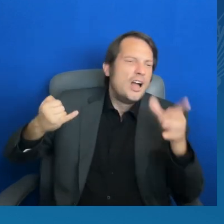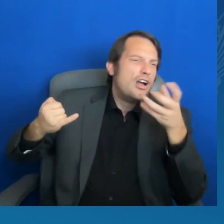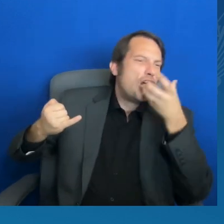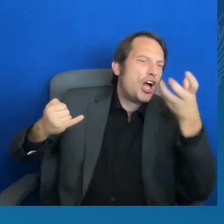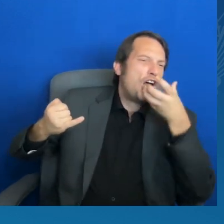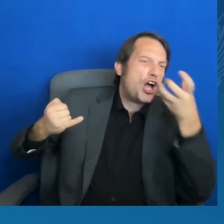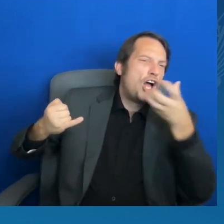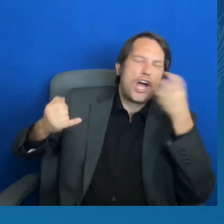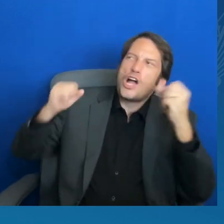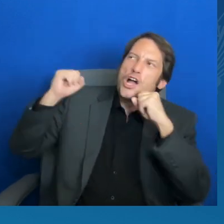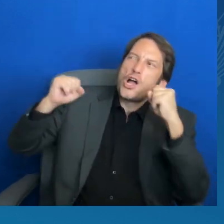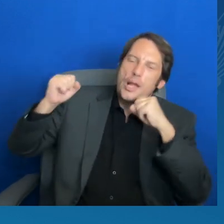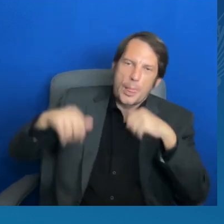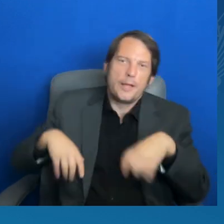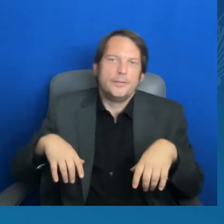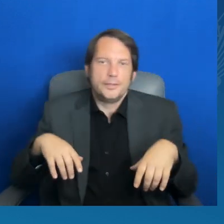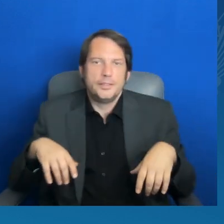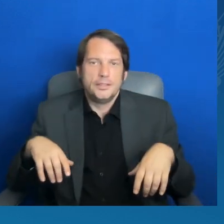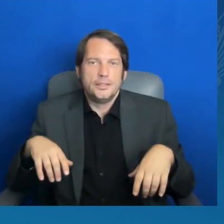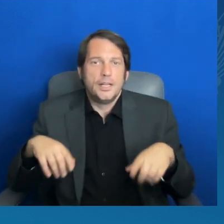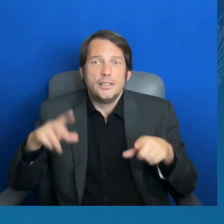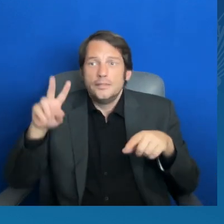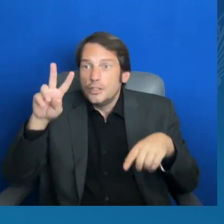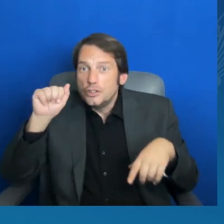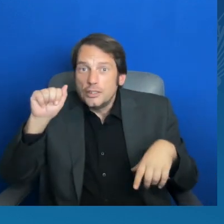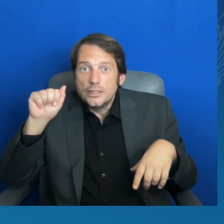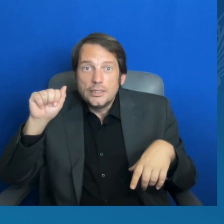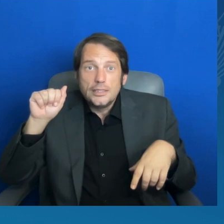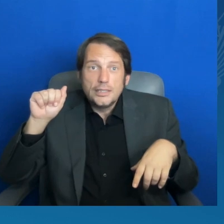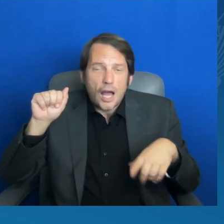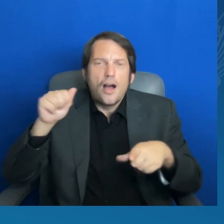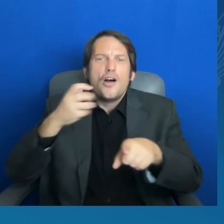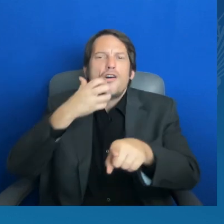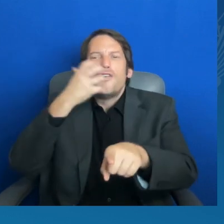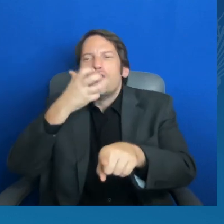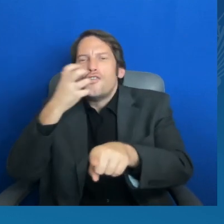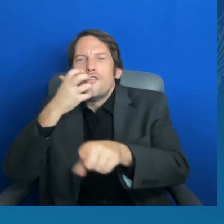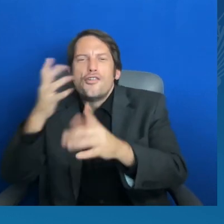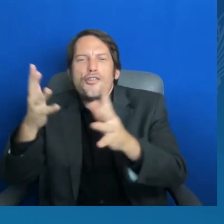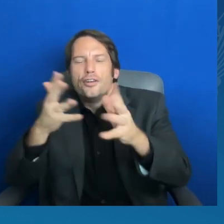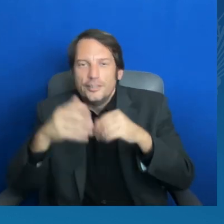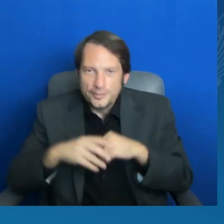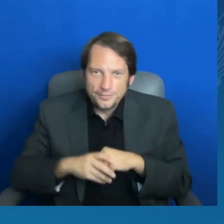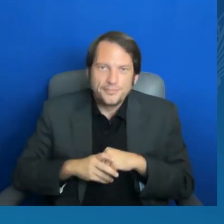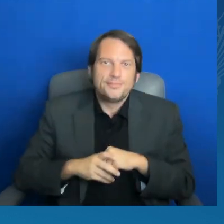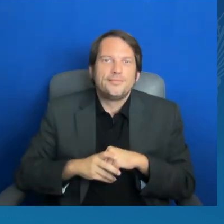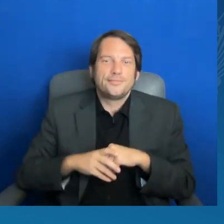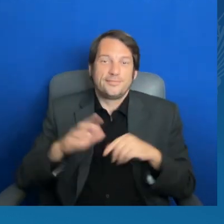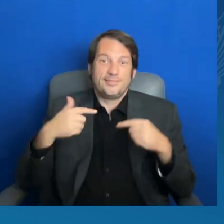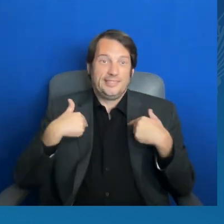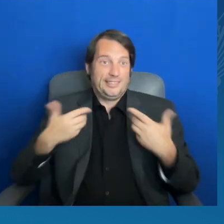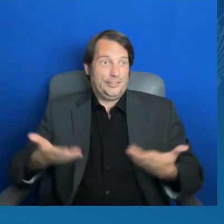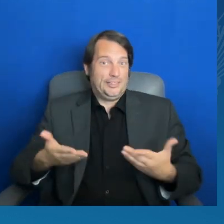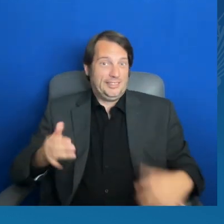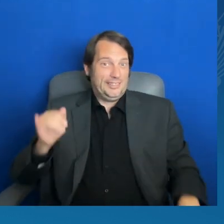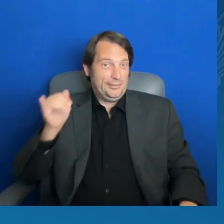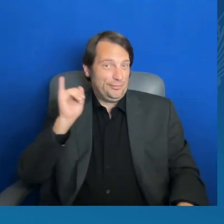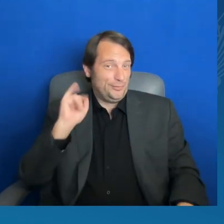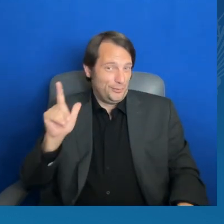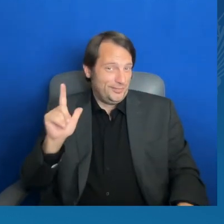The Vice President: Or Illi- -- Illinois. Right? Ms. Ferrell-Zabala: And I'm from D.C., so -- Mr. George: That's just Virginia. We --